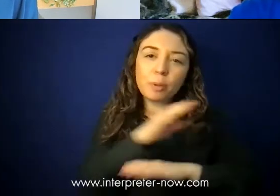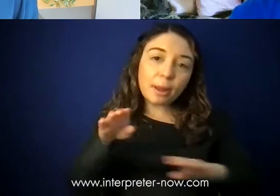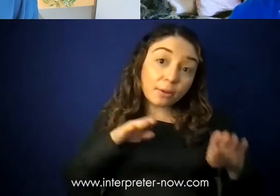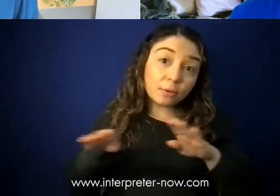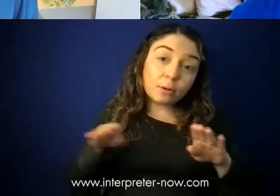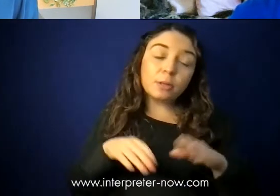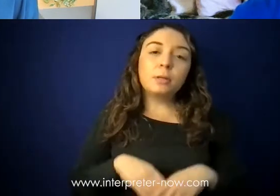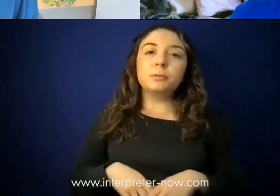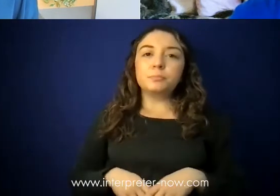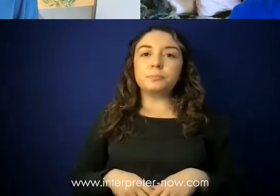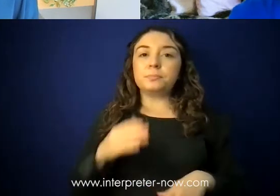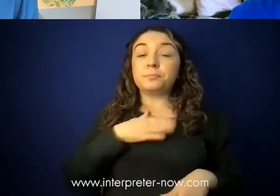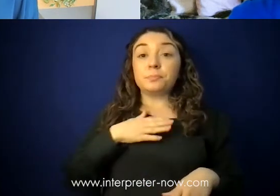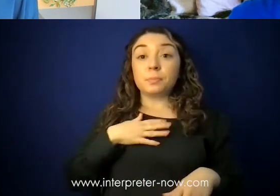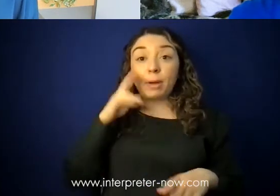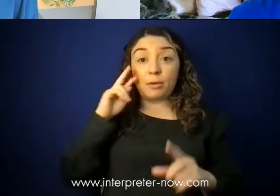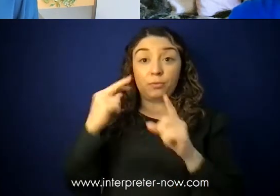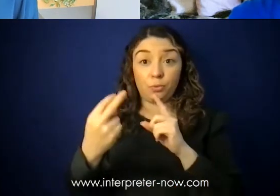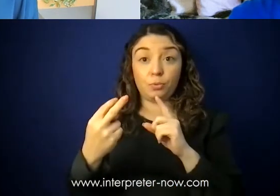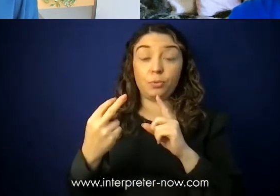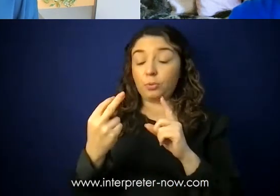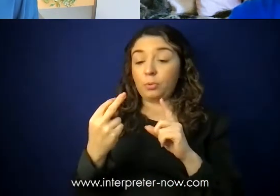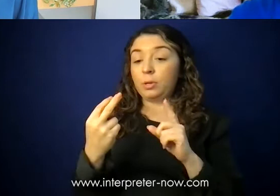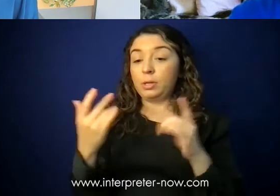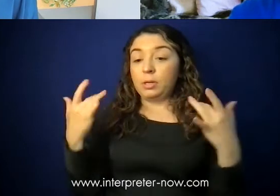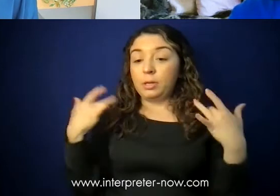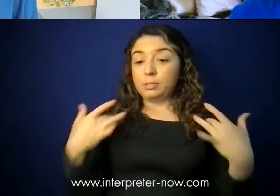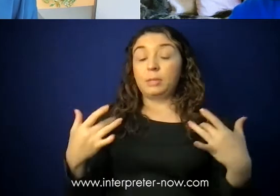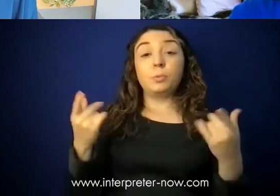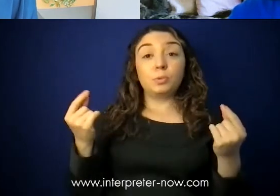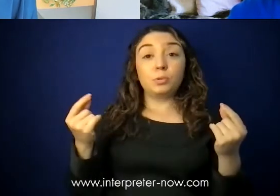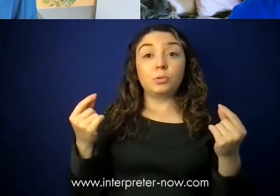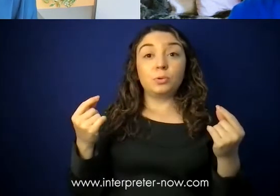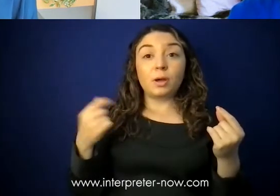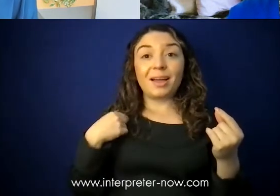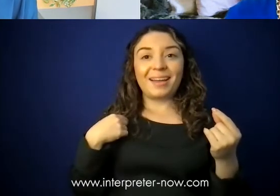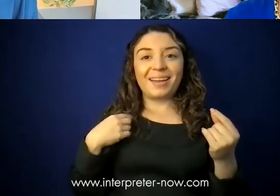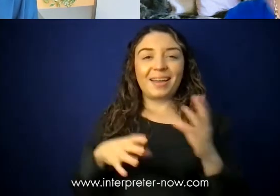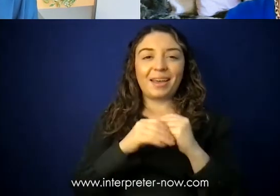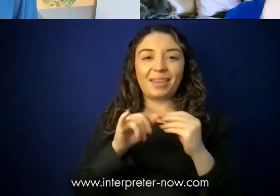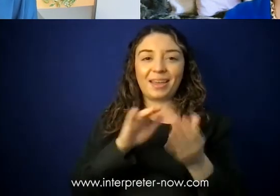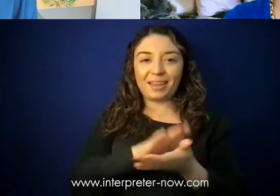In my view, and this is how I lead, have a kind – so I'm turning into my own capacity